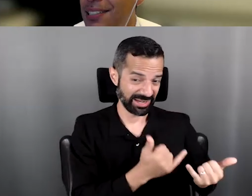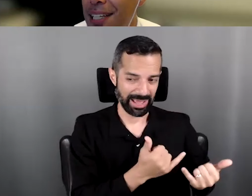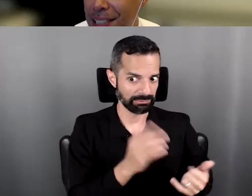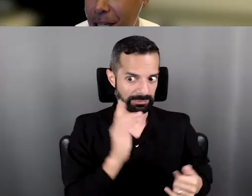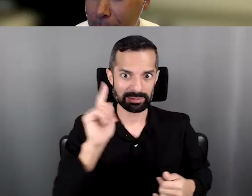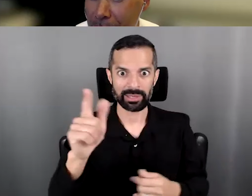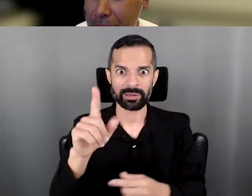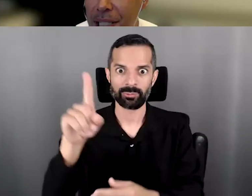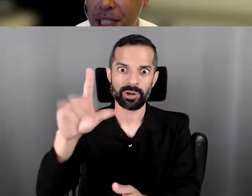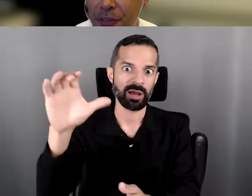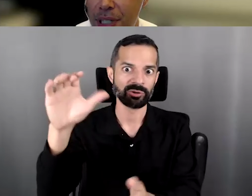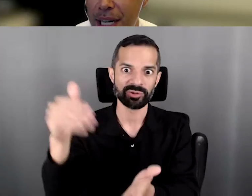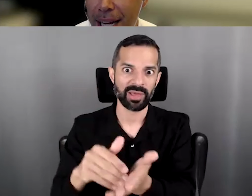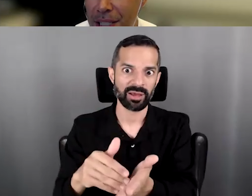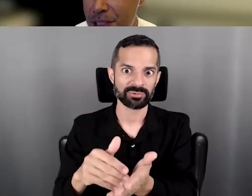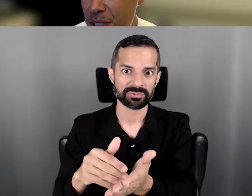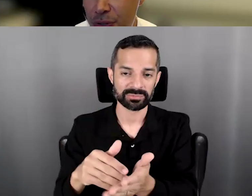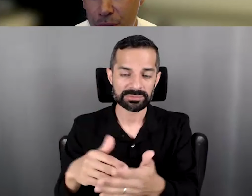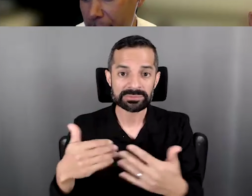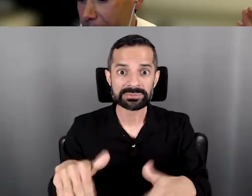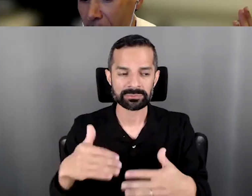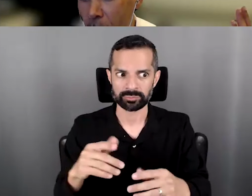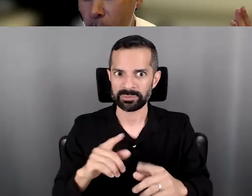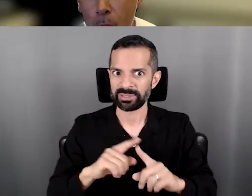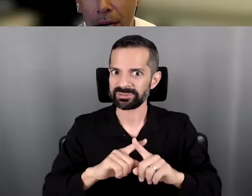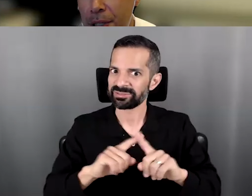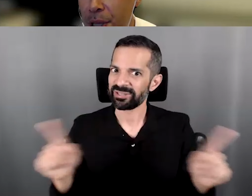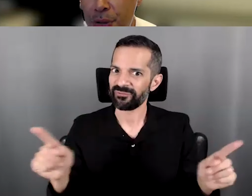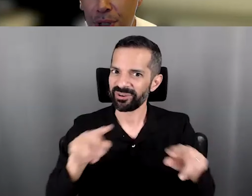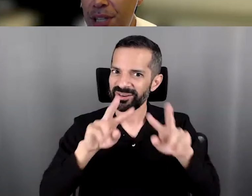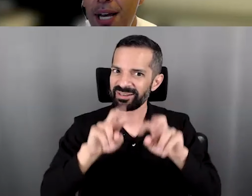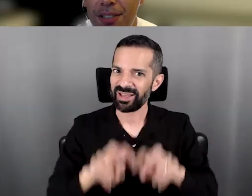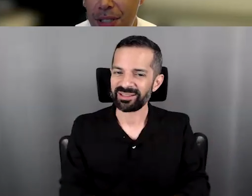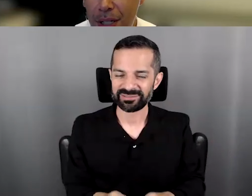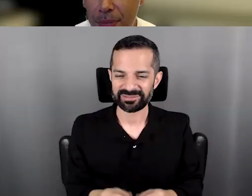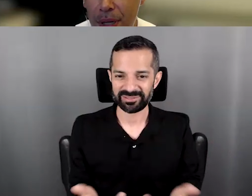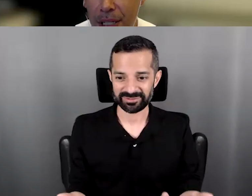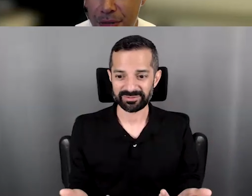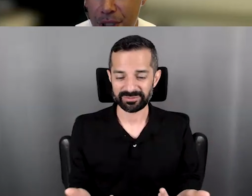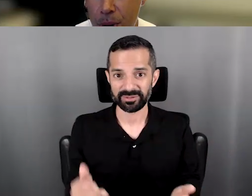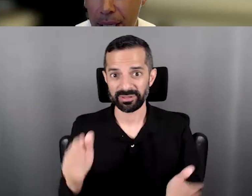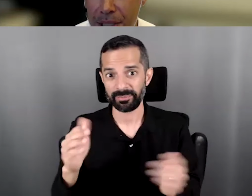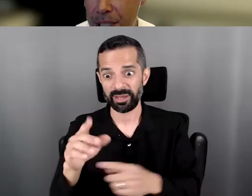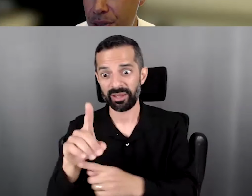That is a completely different analysis for a $103,000 project request.